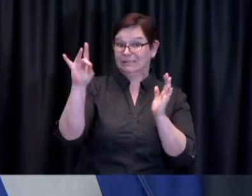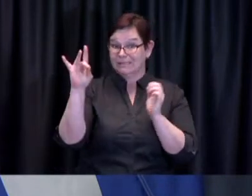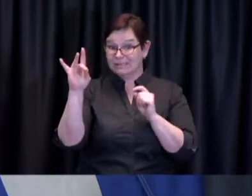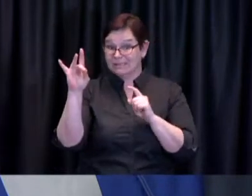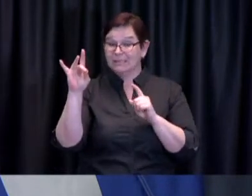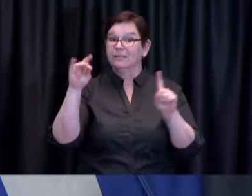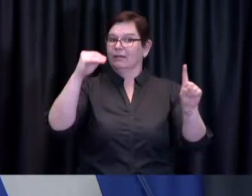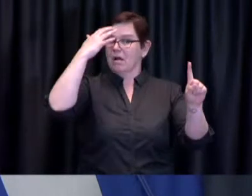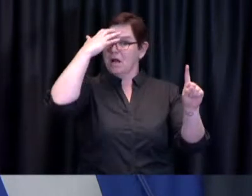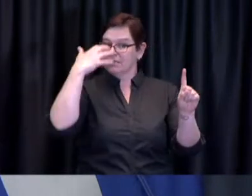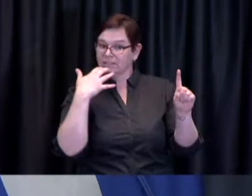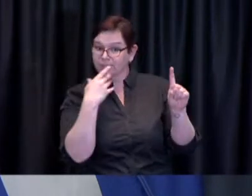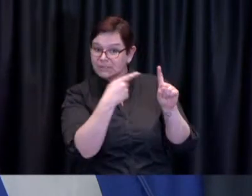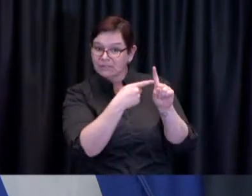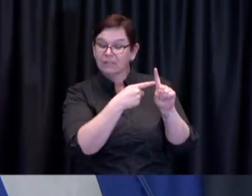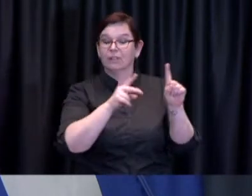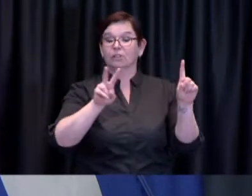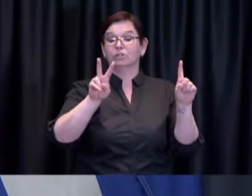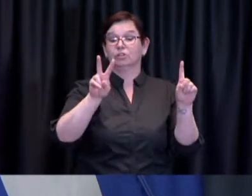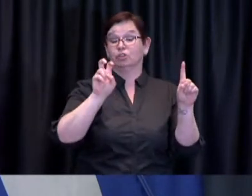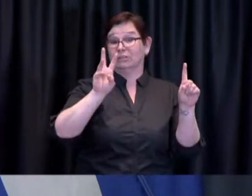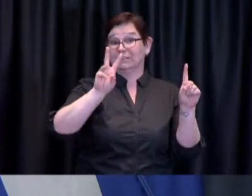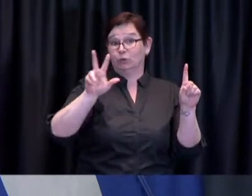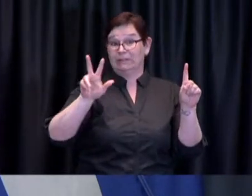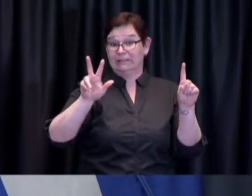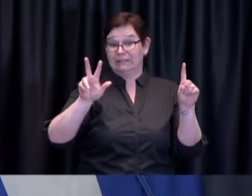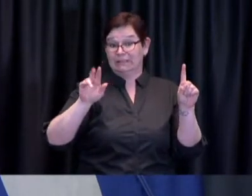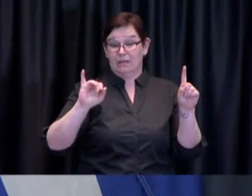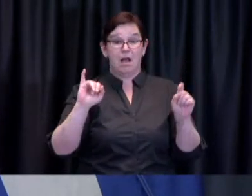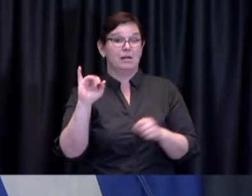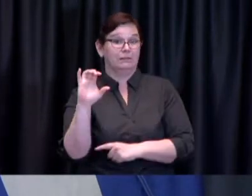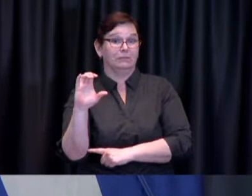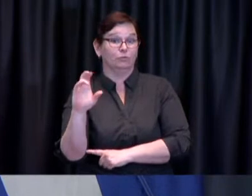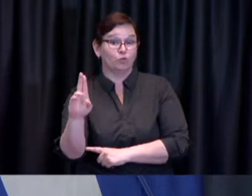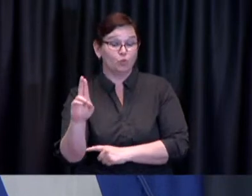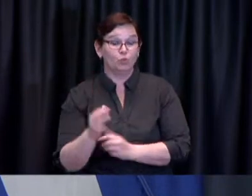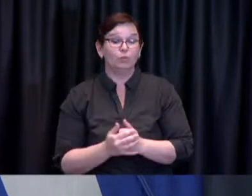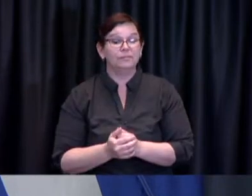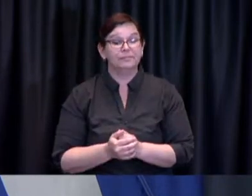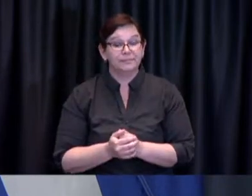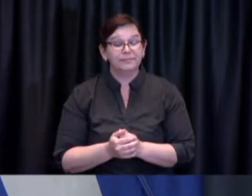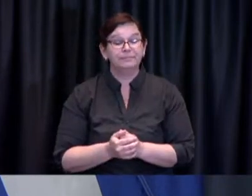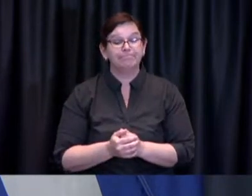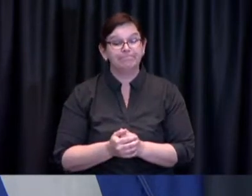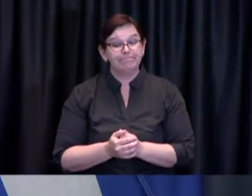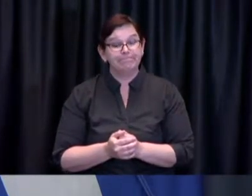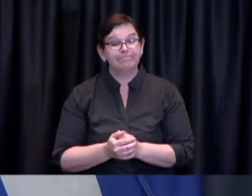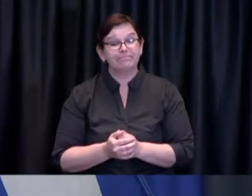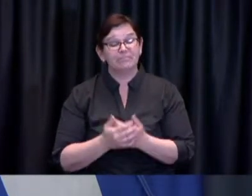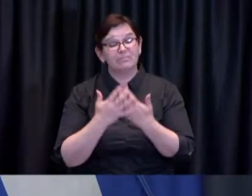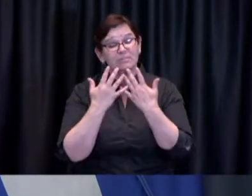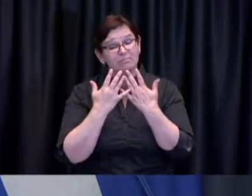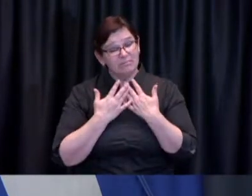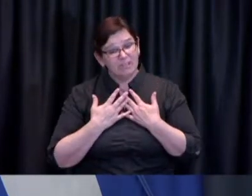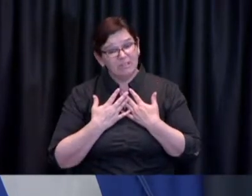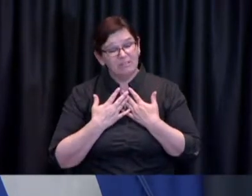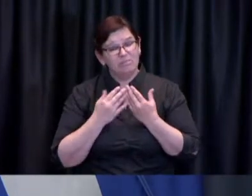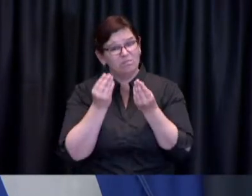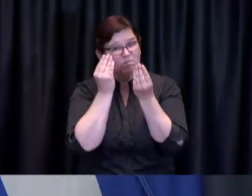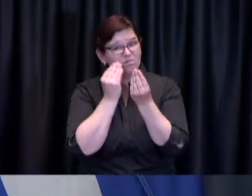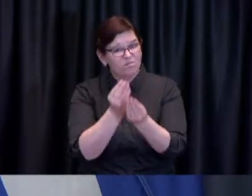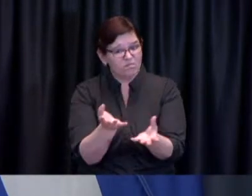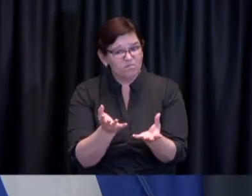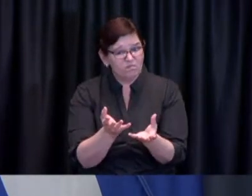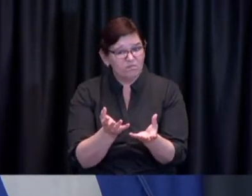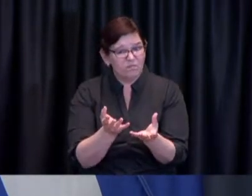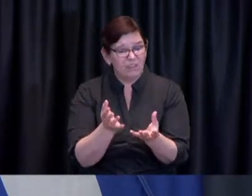263 people are in the ICU I'm saddened to report nine additional deaths today.